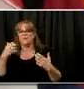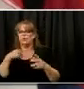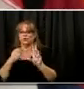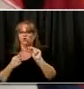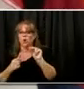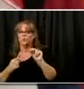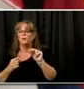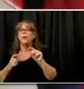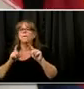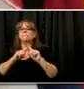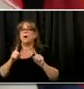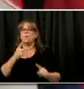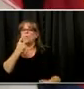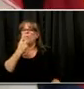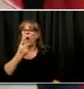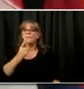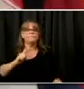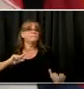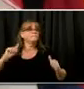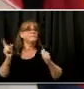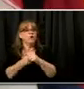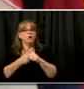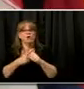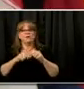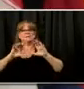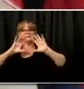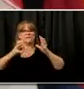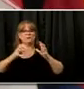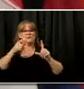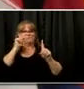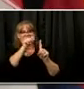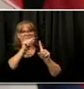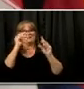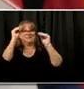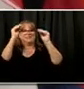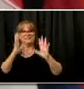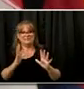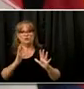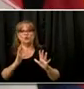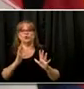teaching staff can get free rapid covet testing twice a month i know many of the districts have